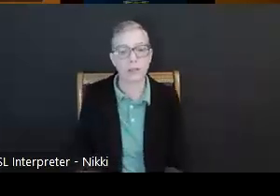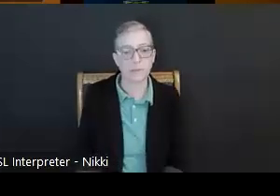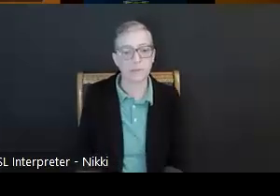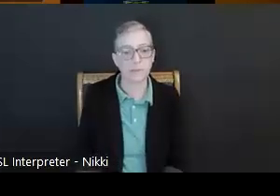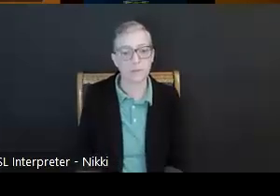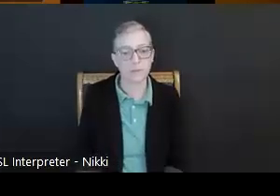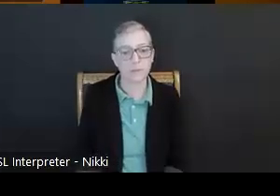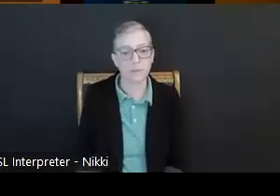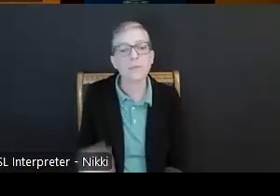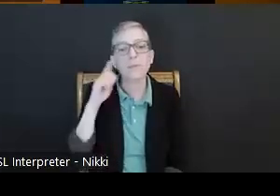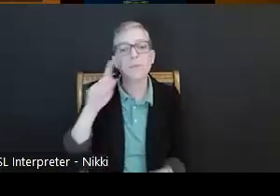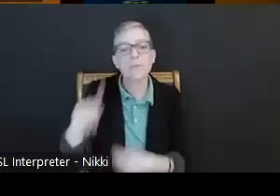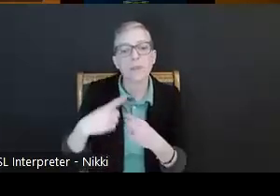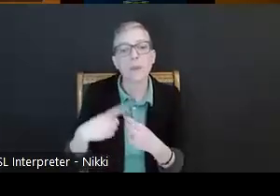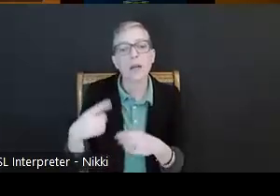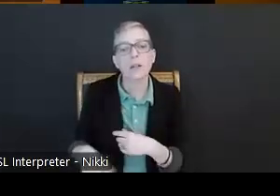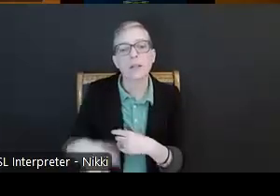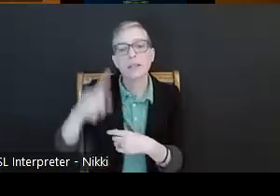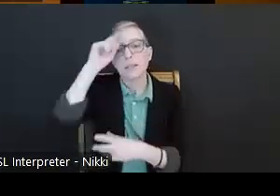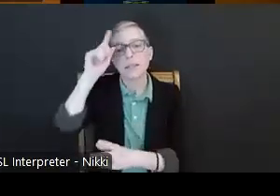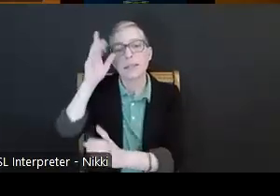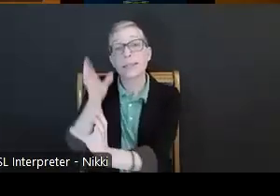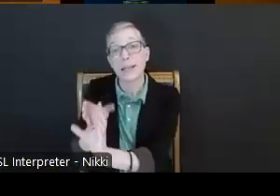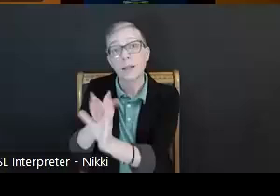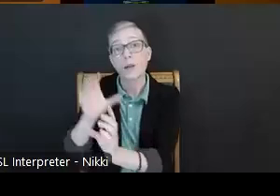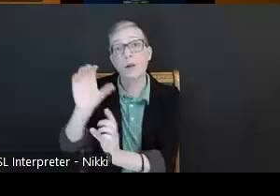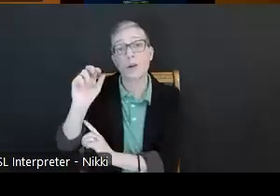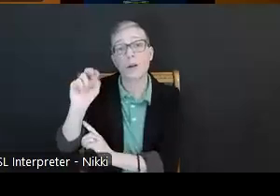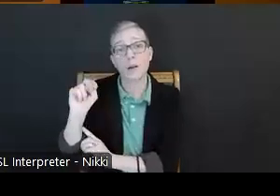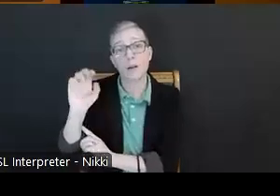about our existing mental health and supportive care Frameworks we use and models within our